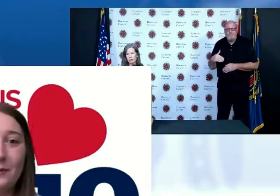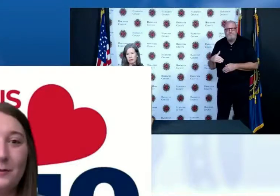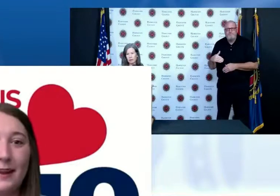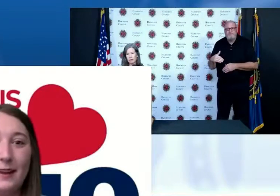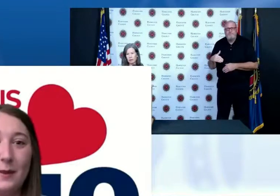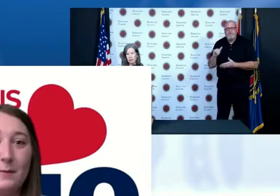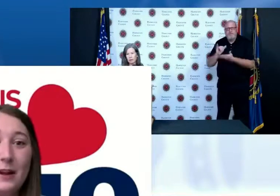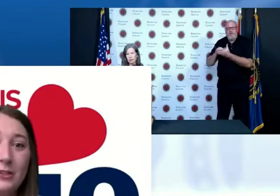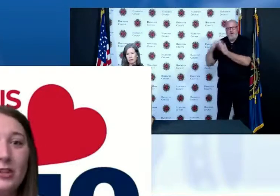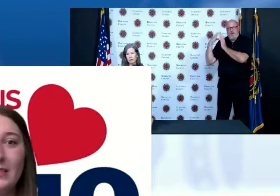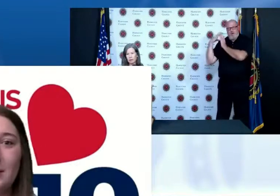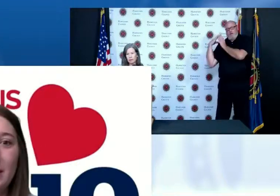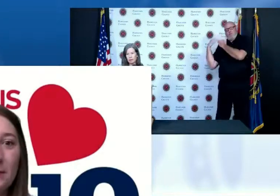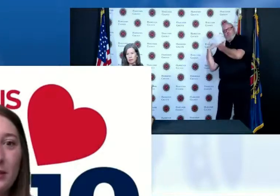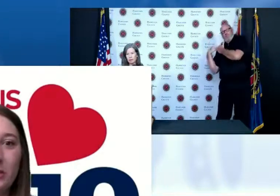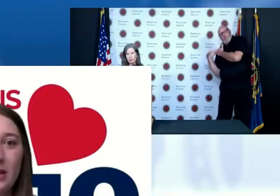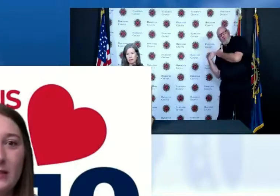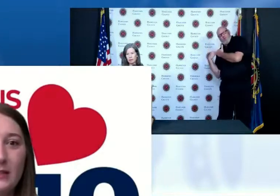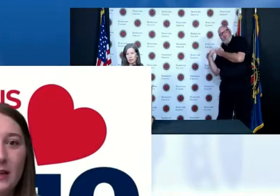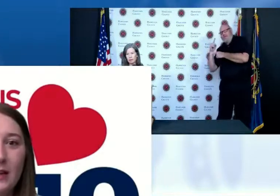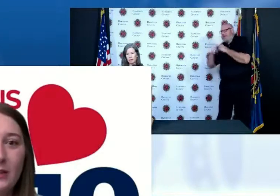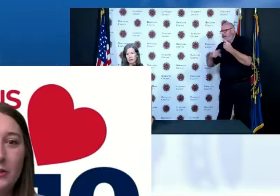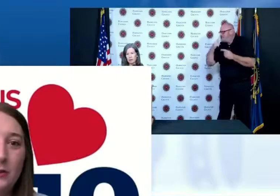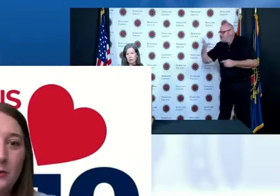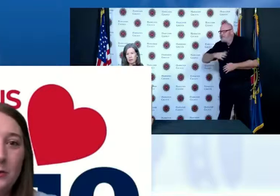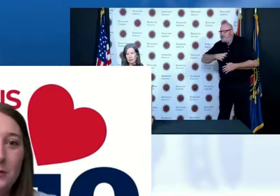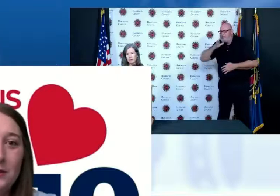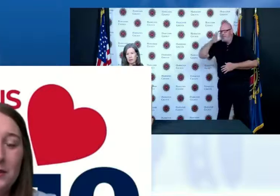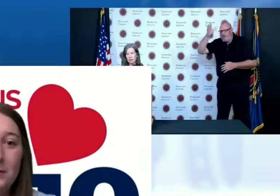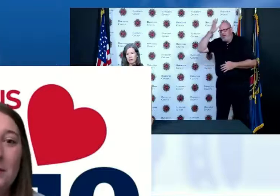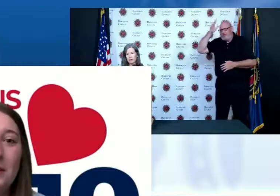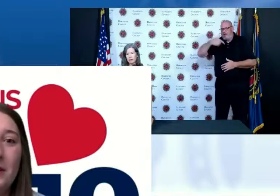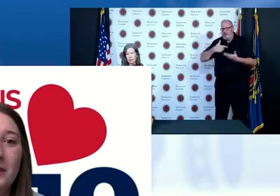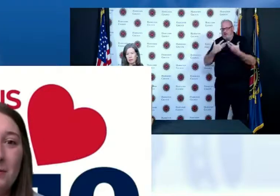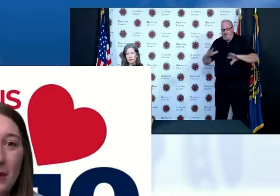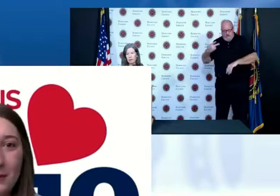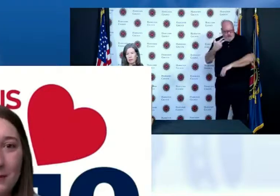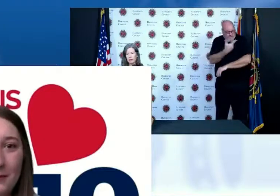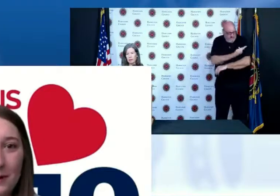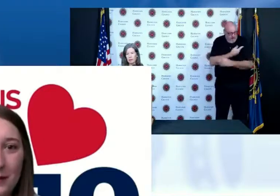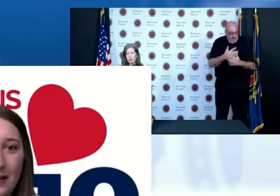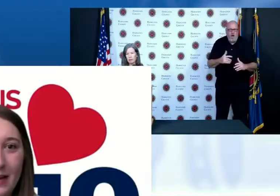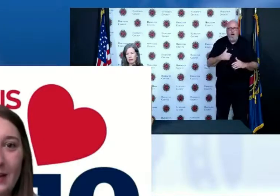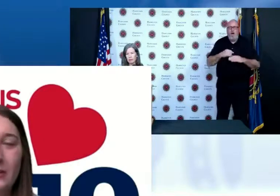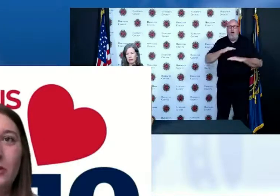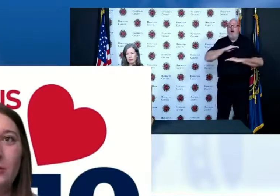off my my parents chest and my siblings chest to to be able to to be with my family again to be